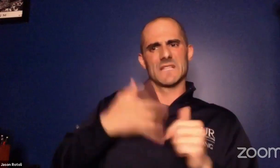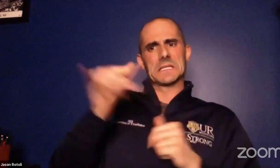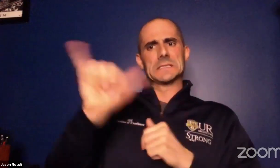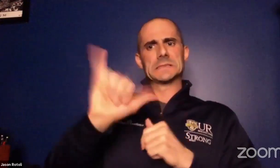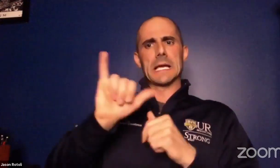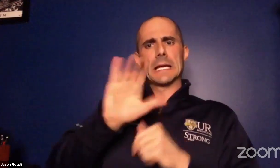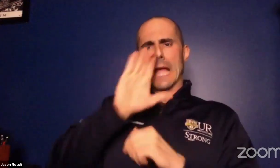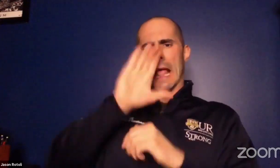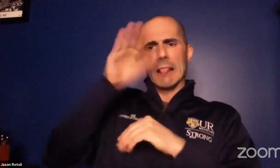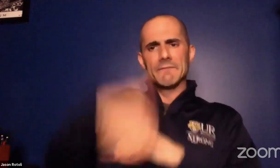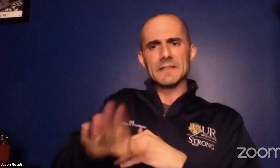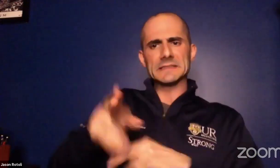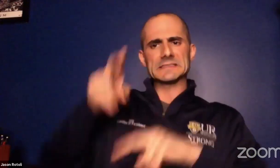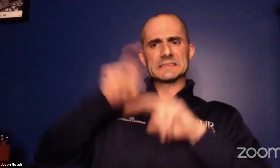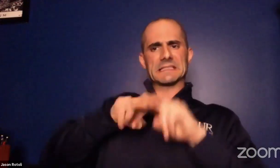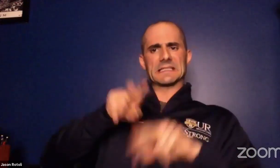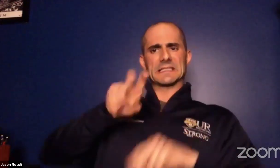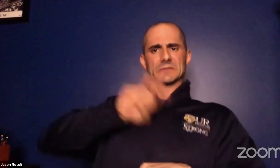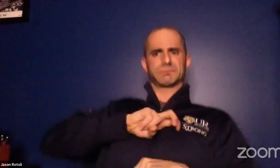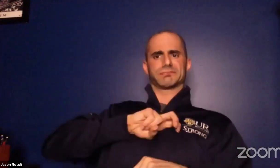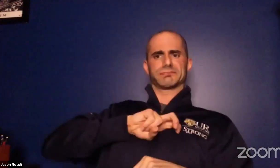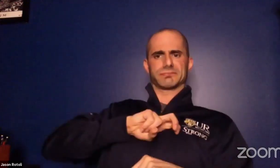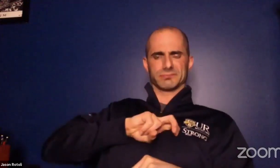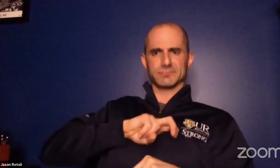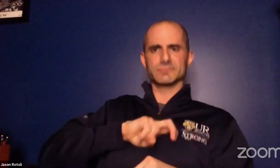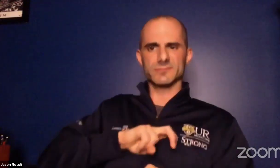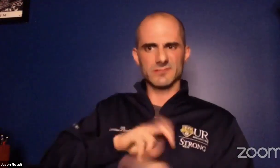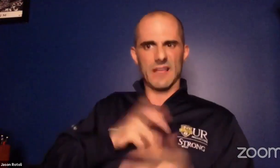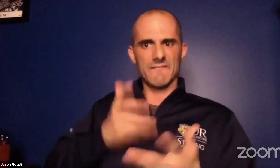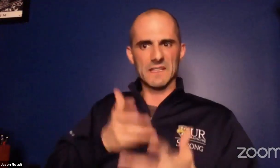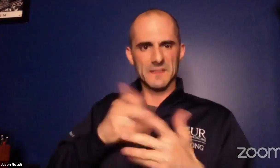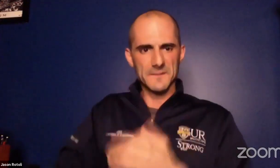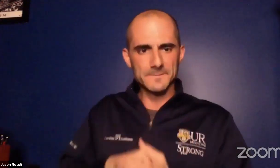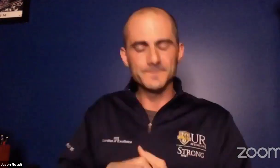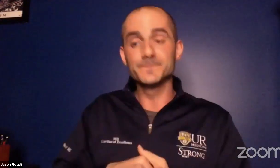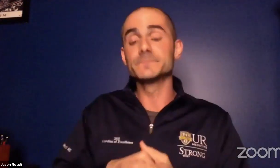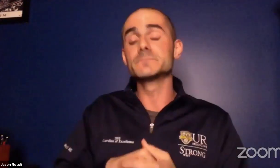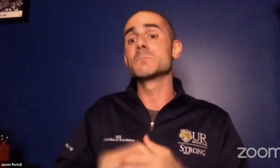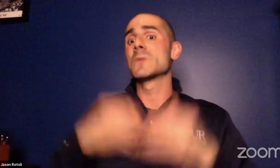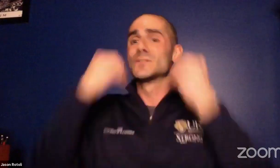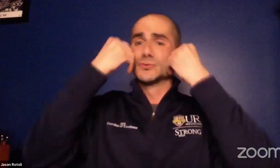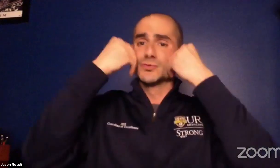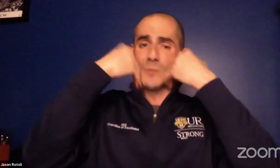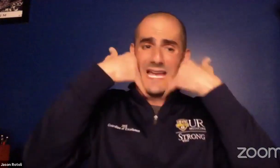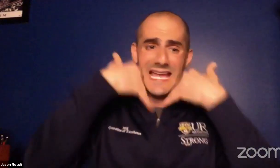So a heart attack feels like -- Or what it looks like is narrowing of the arteries in